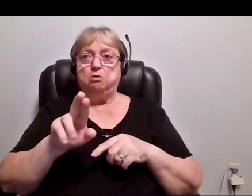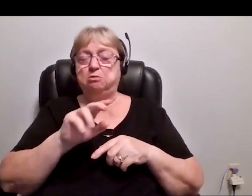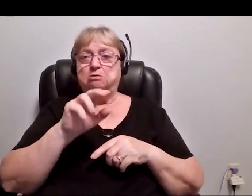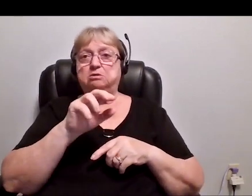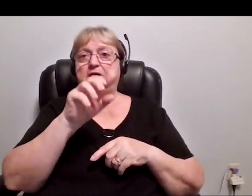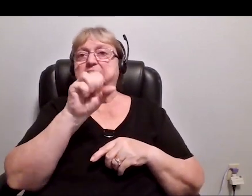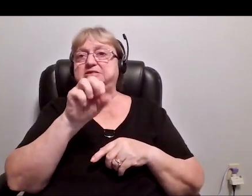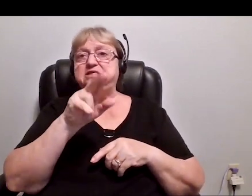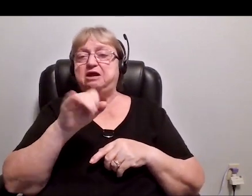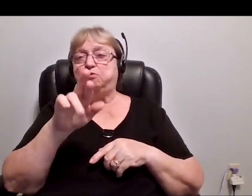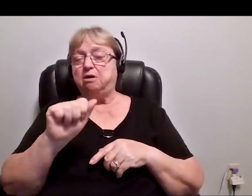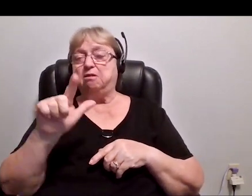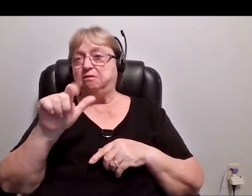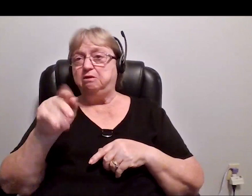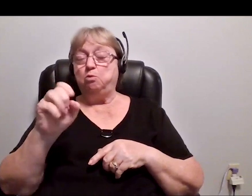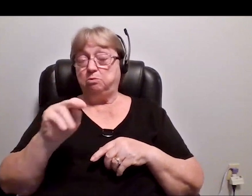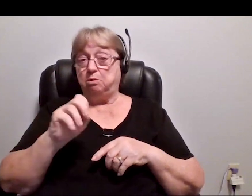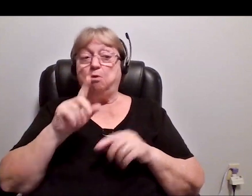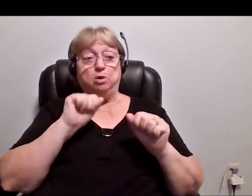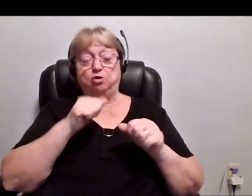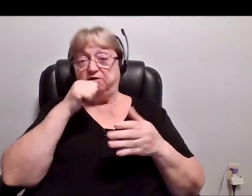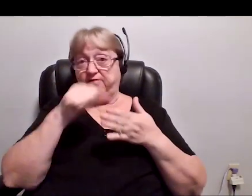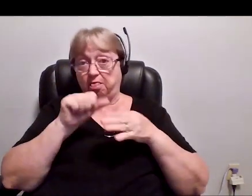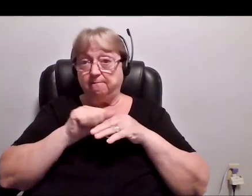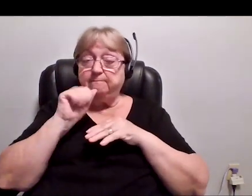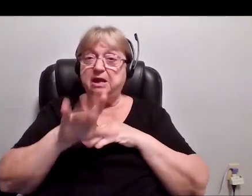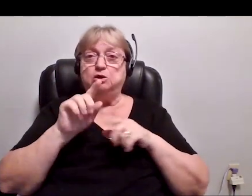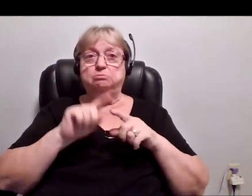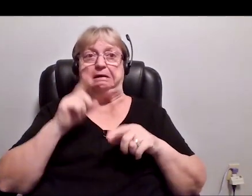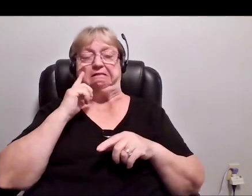We could have mailed directly, but we were worried about things getting stuck in customs.